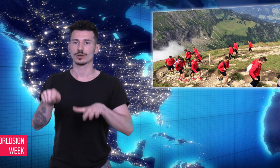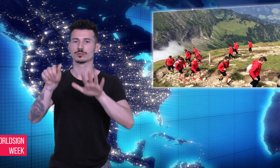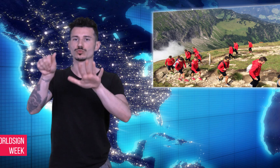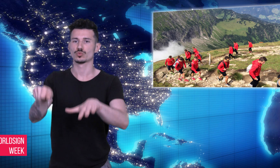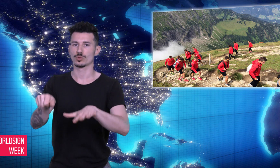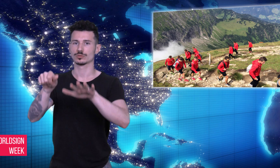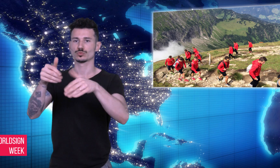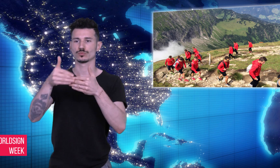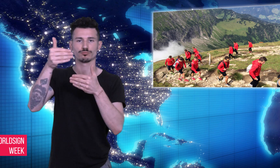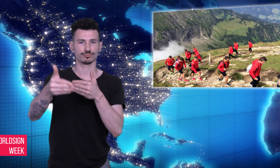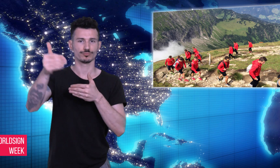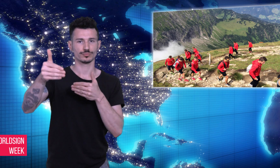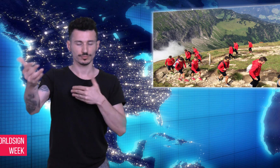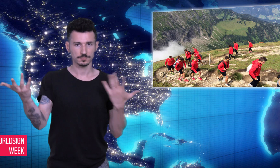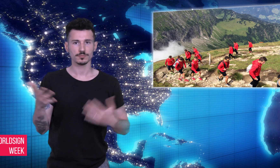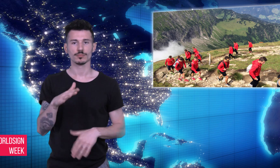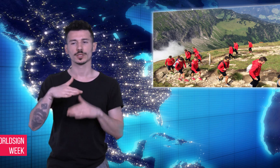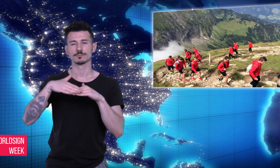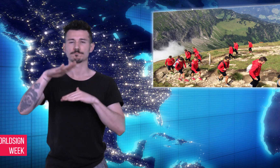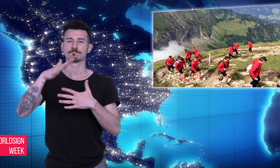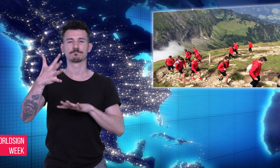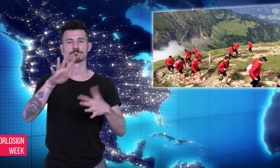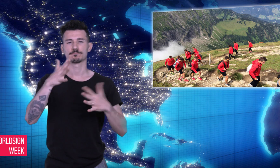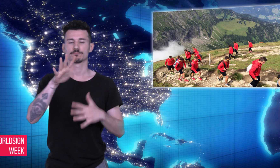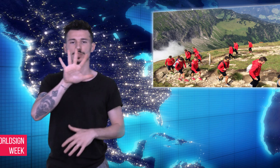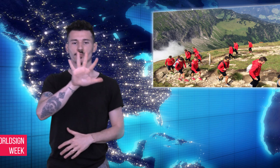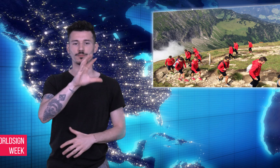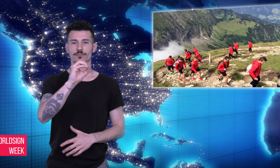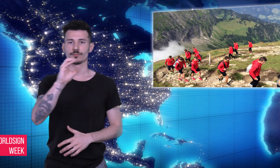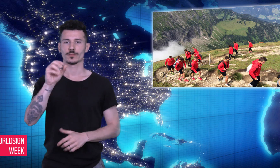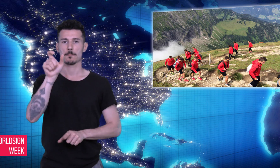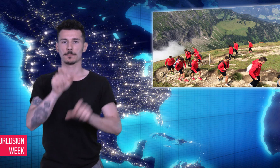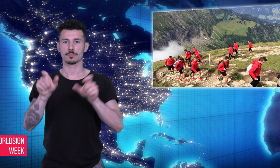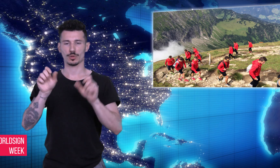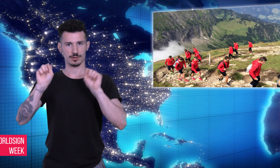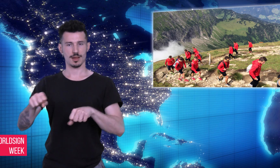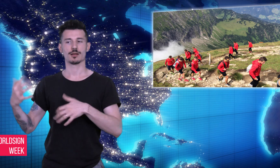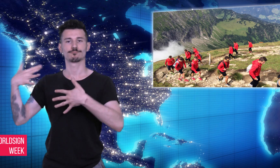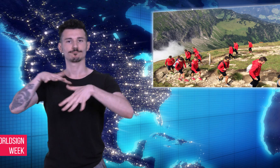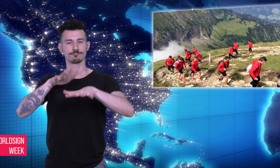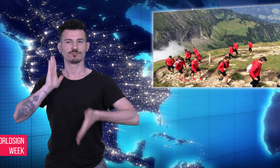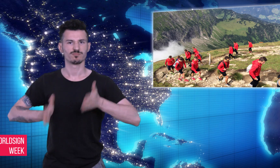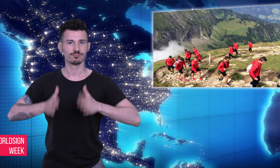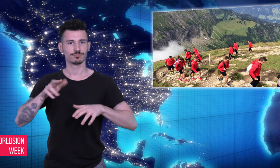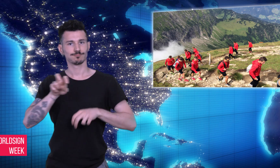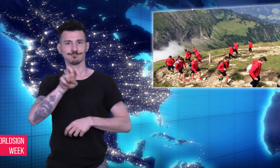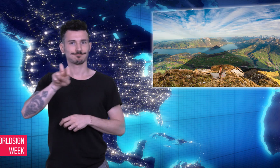to 500 participants. The record to